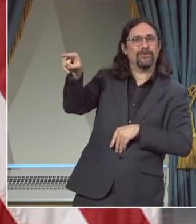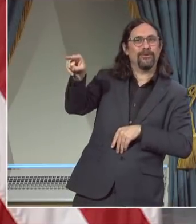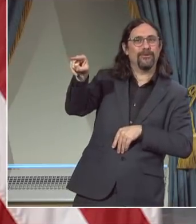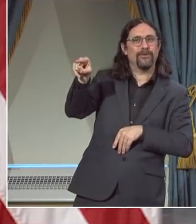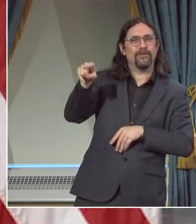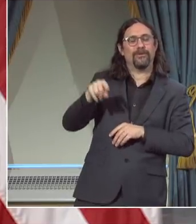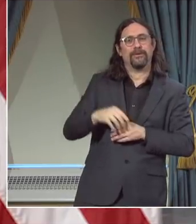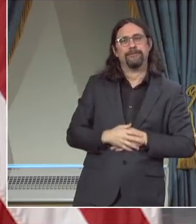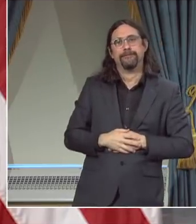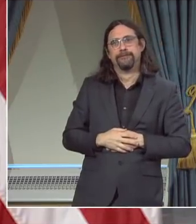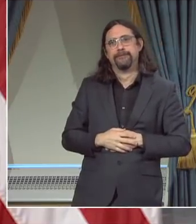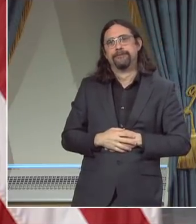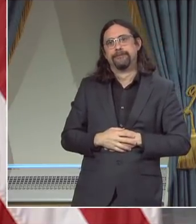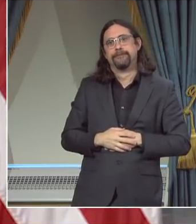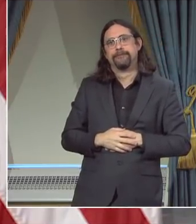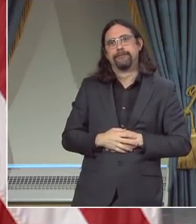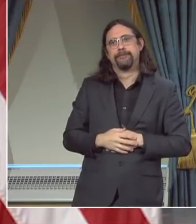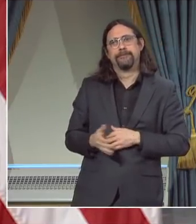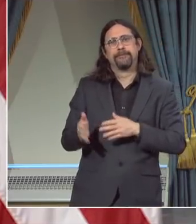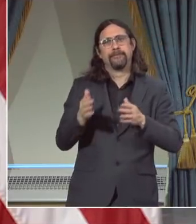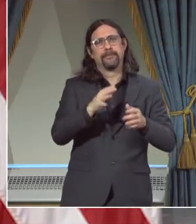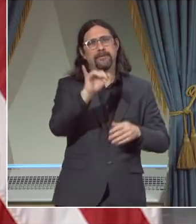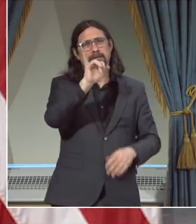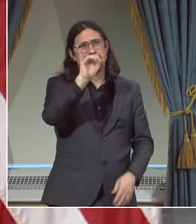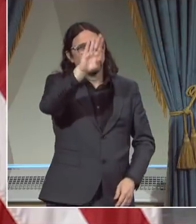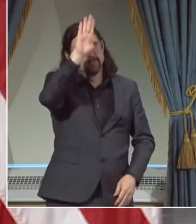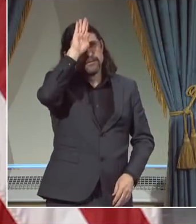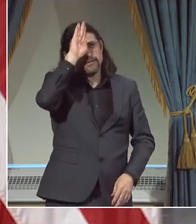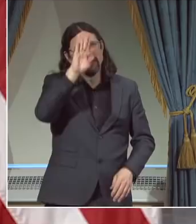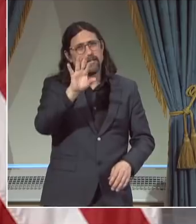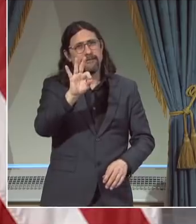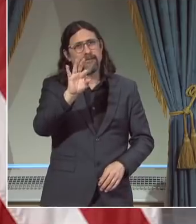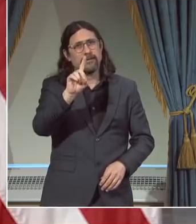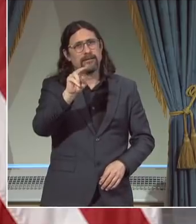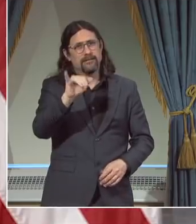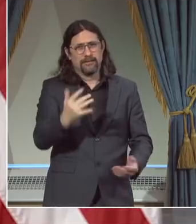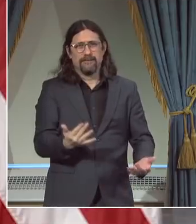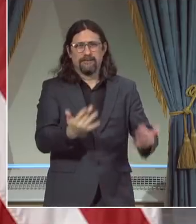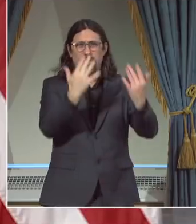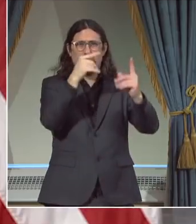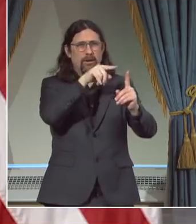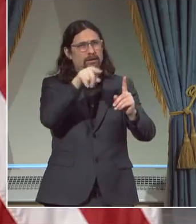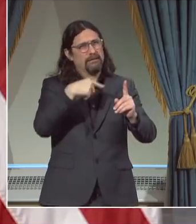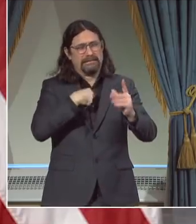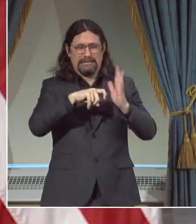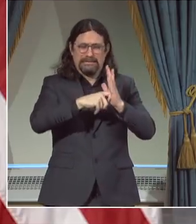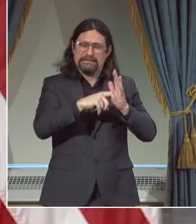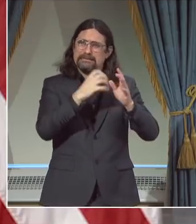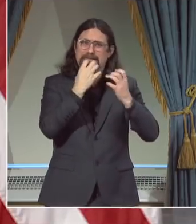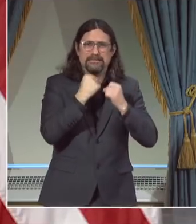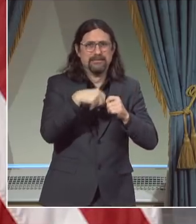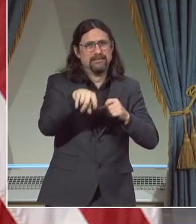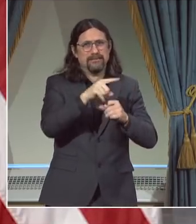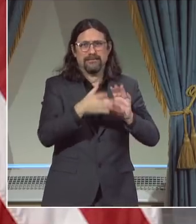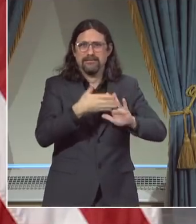AND THE FDNY, WE RELY ON THE FDNY